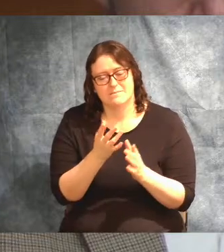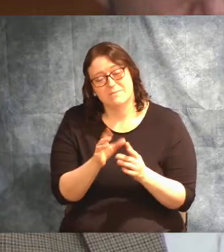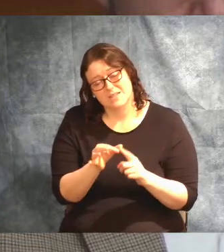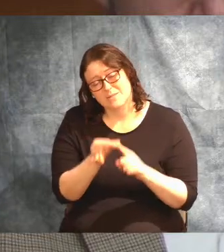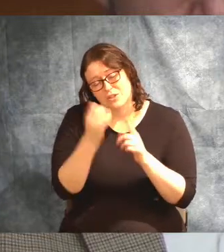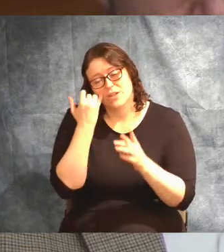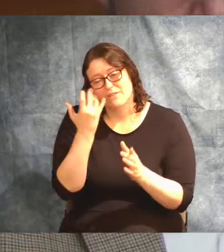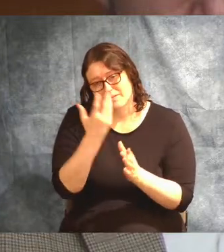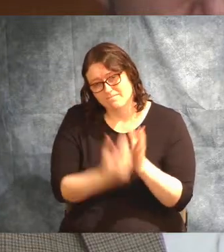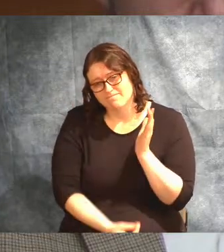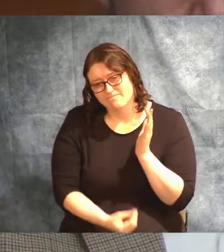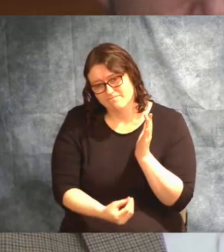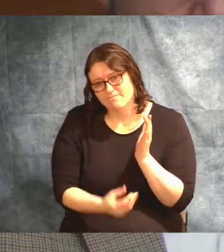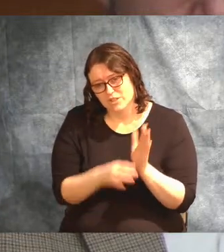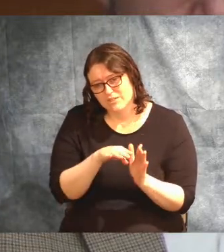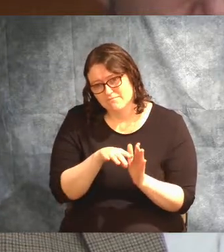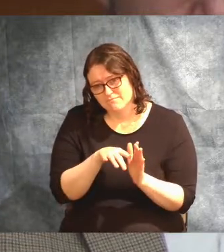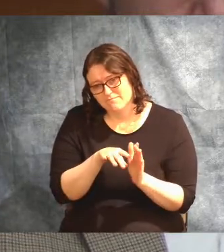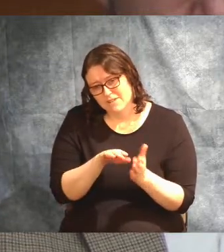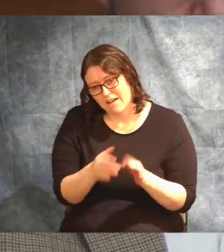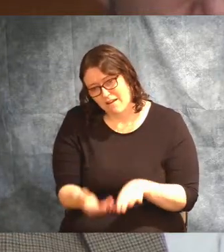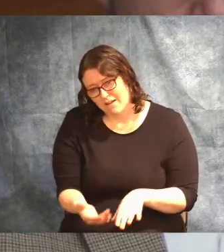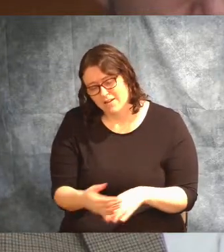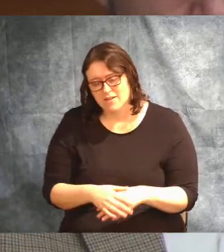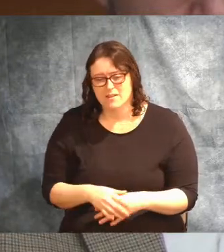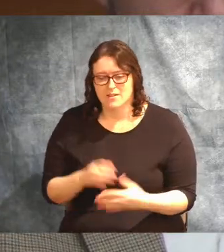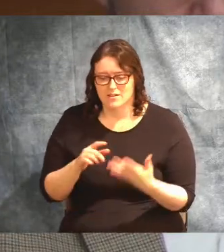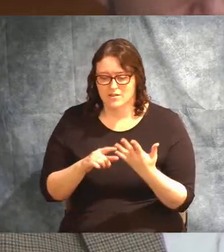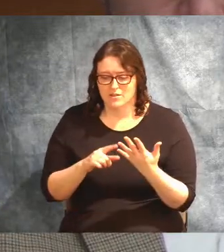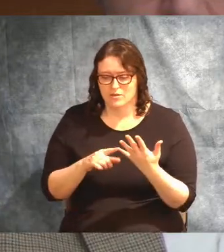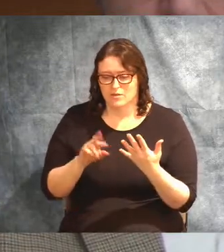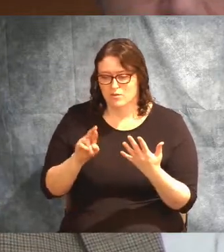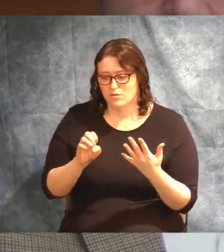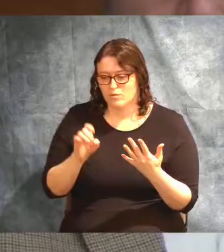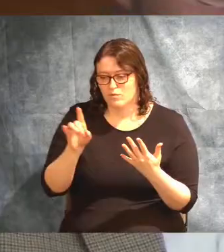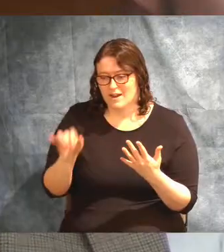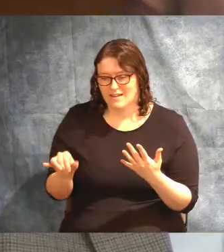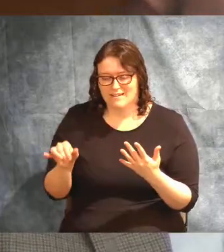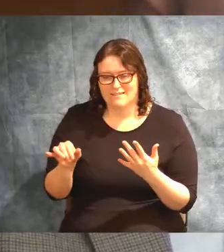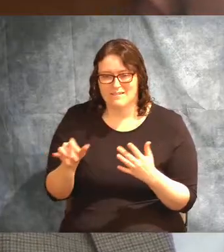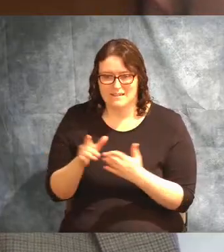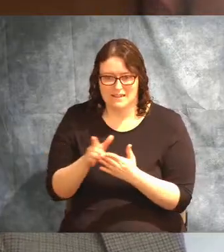Um, went to the Ready legislature briefing. Ready is one of our economic development partners